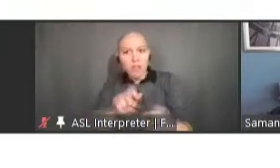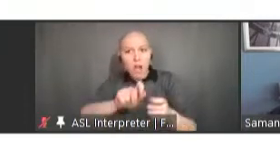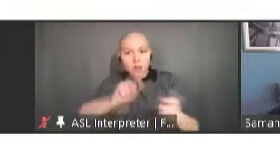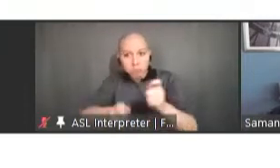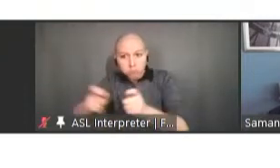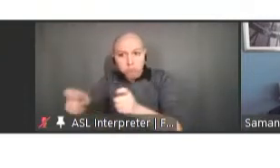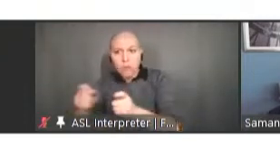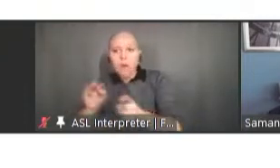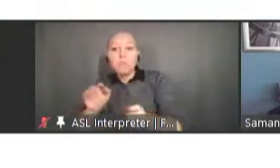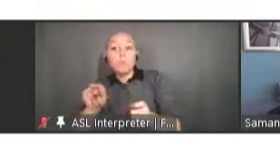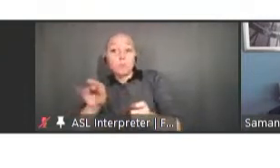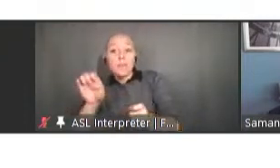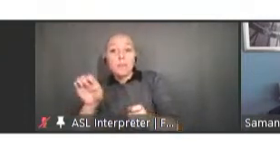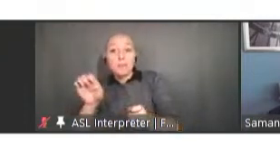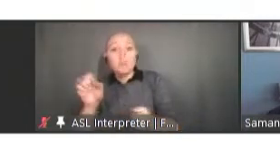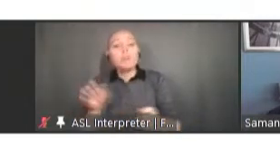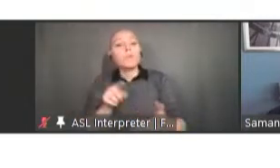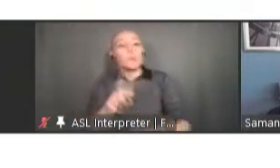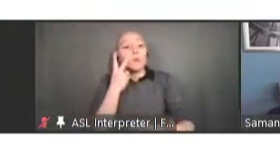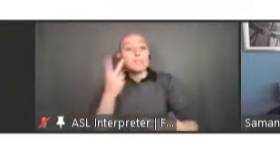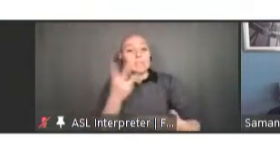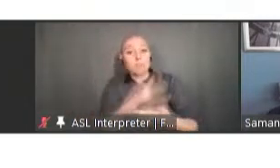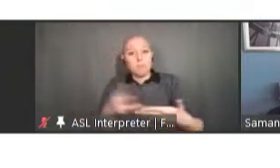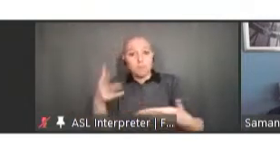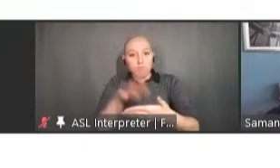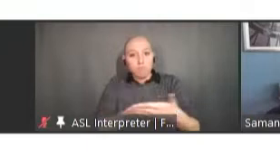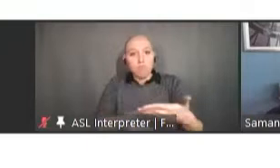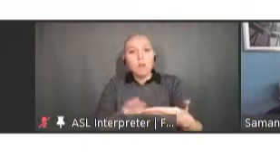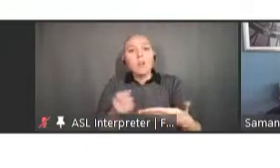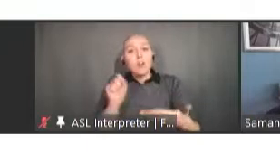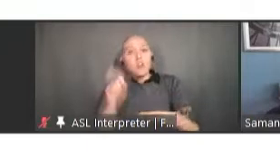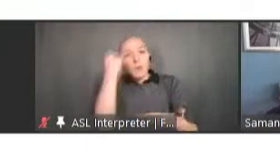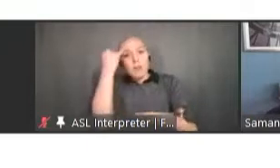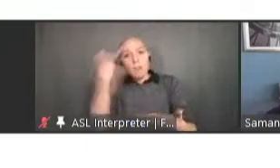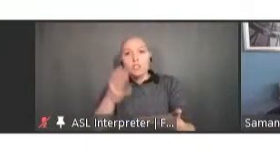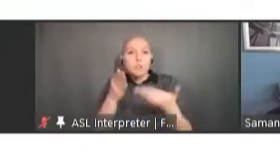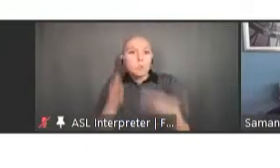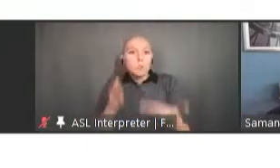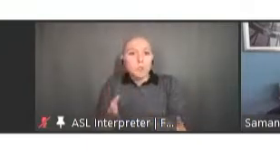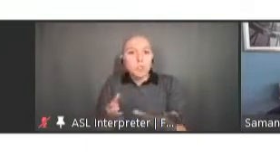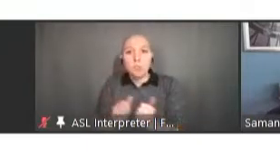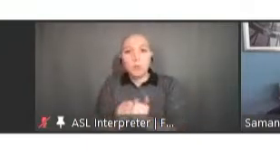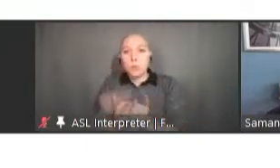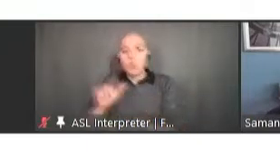with a blunted humoral immune response is unlikely to mount robust antibodies following vaccination.